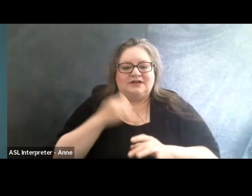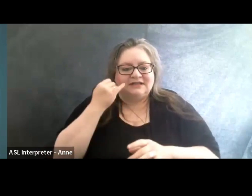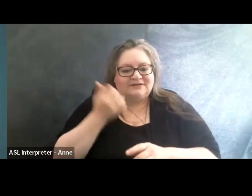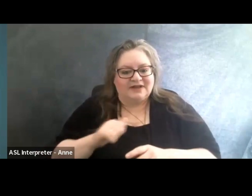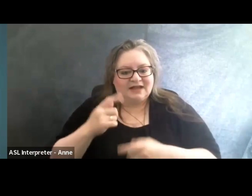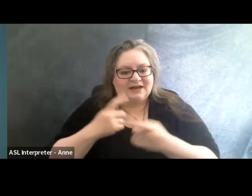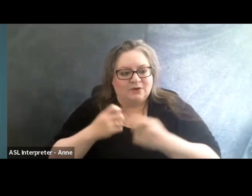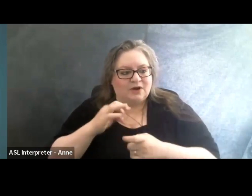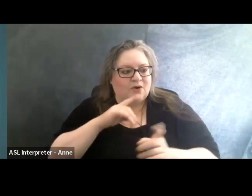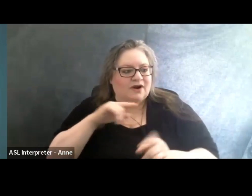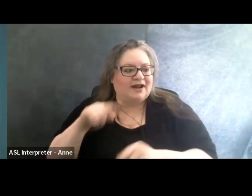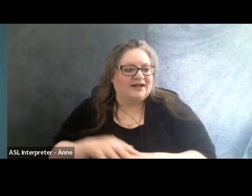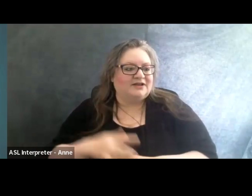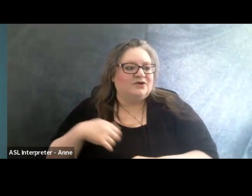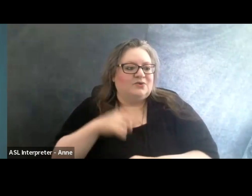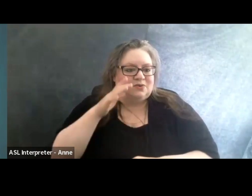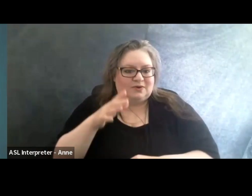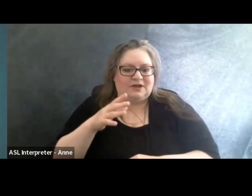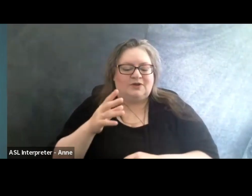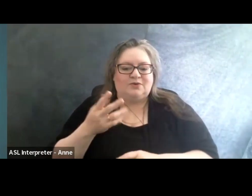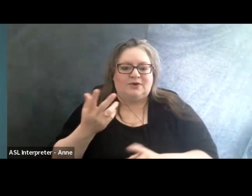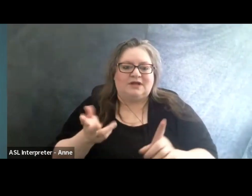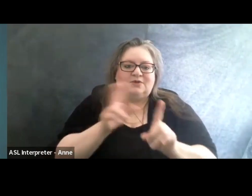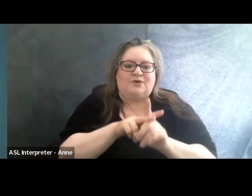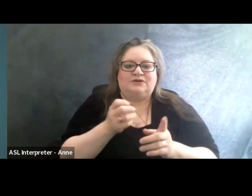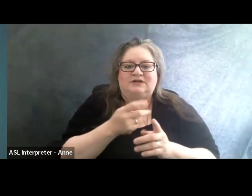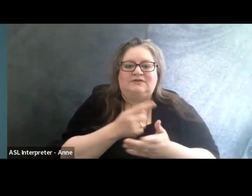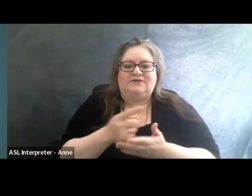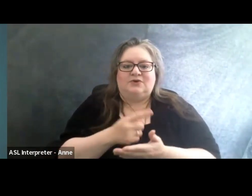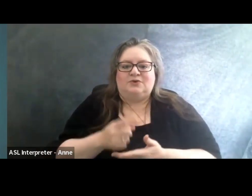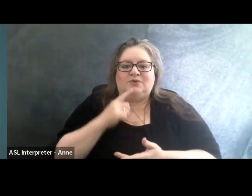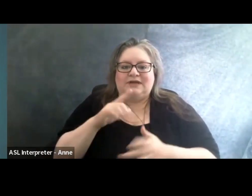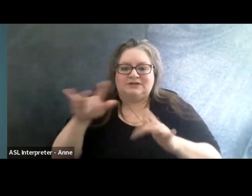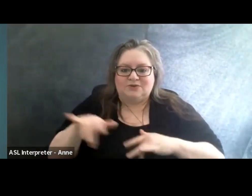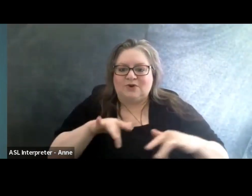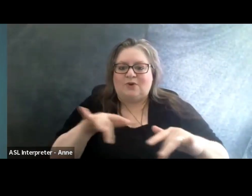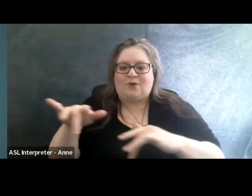answers. We will post in a few weeks the recording on the ACL